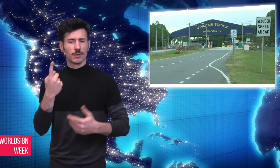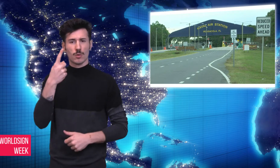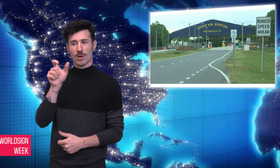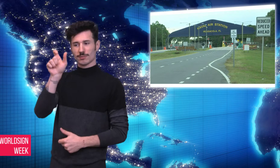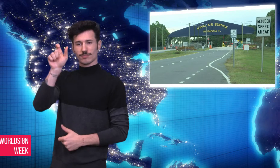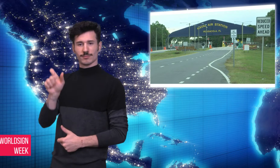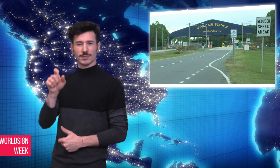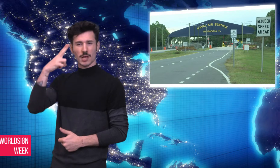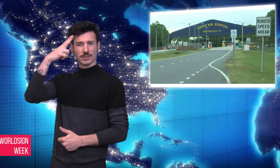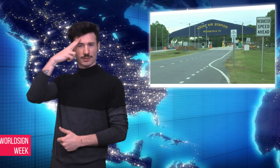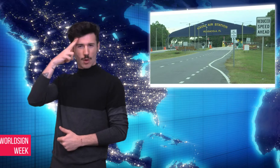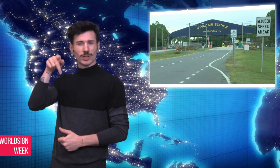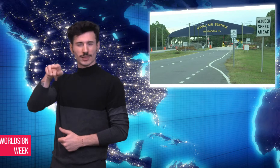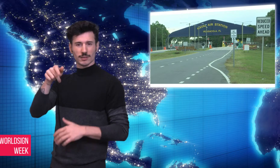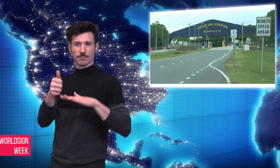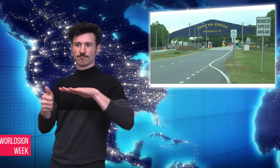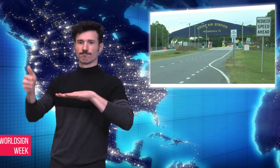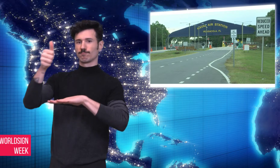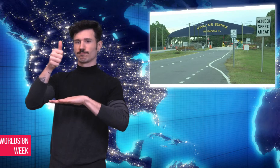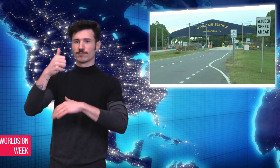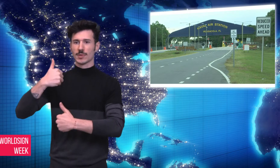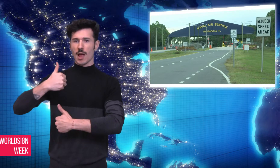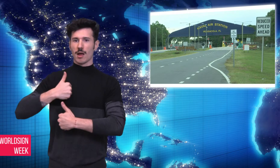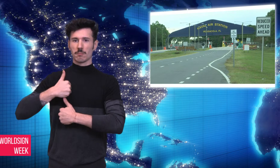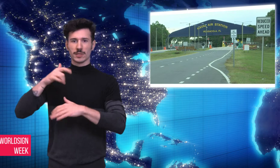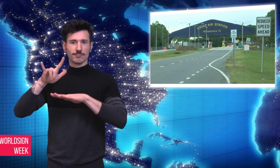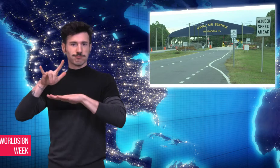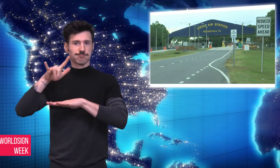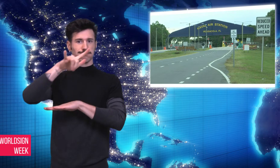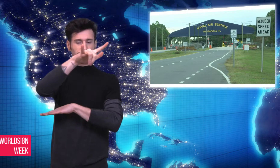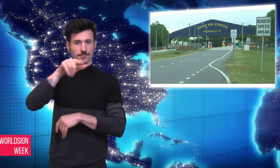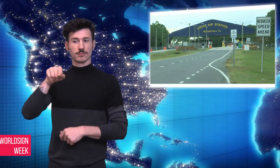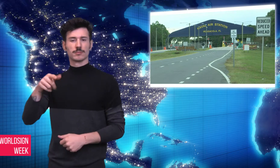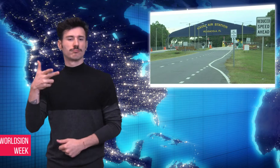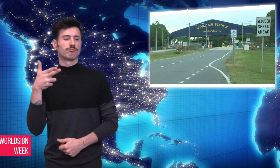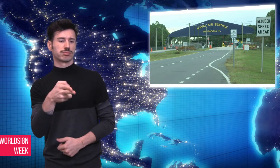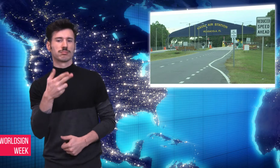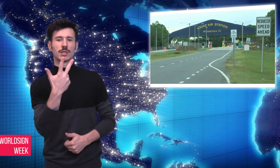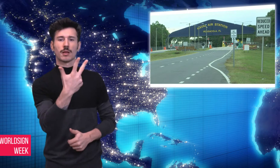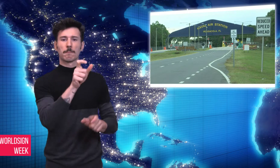by a Saudi Air Force officer at the Naval Air